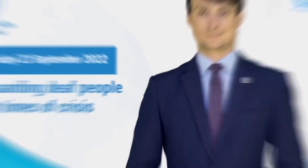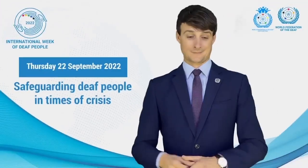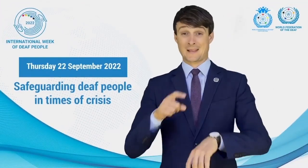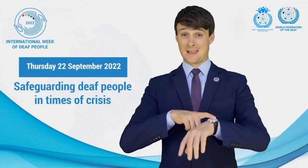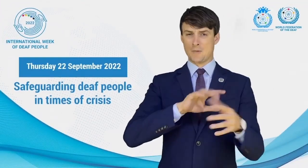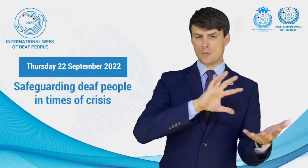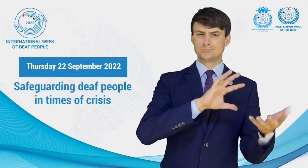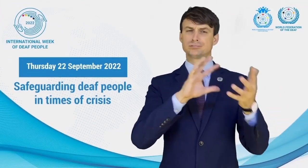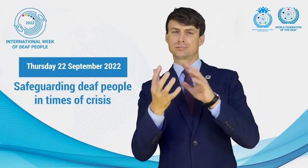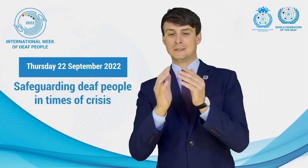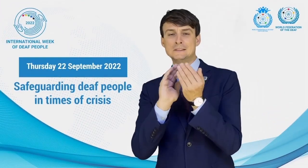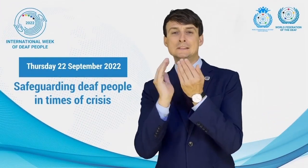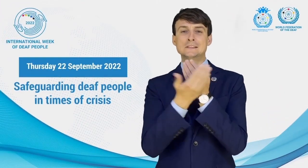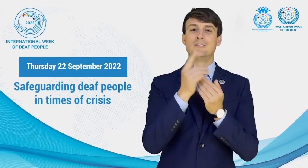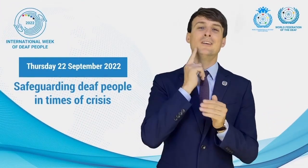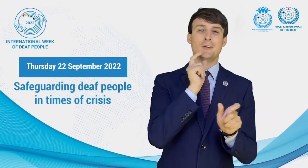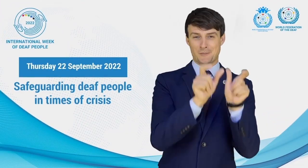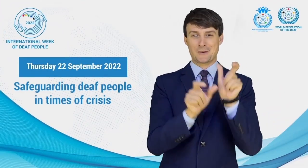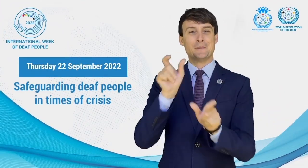Safeguarding deaf people in times of crisis.